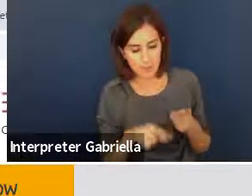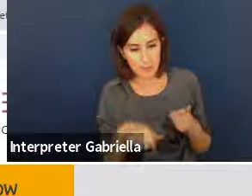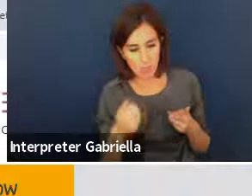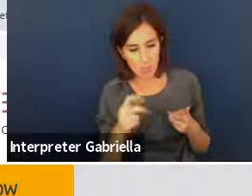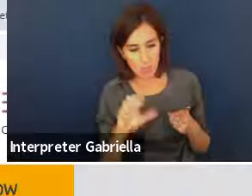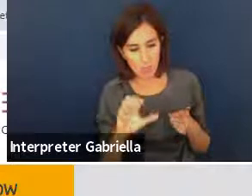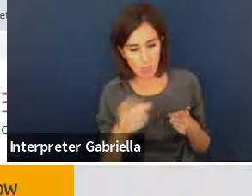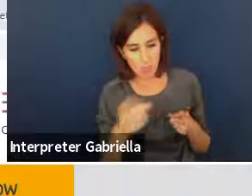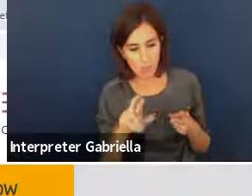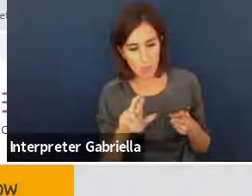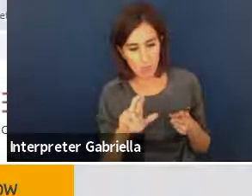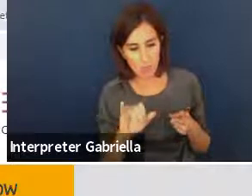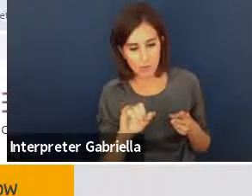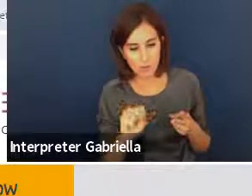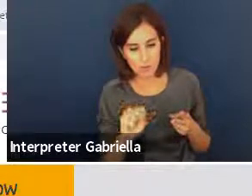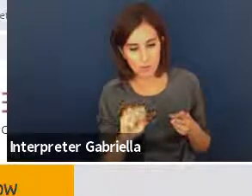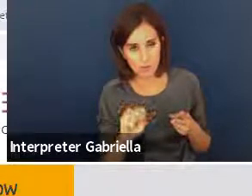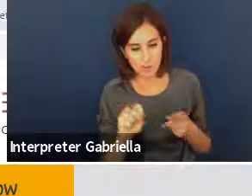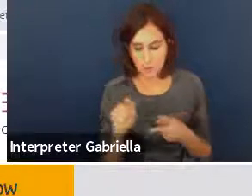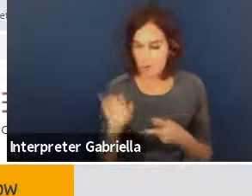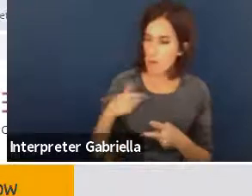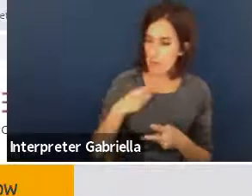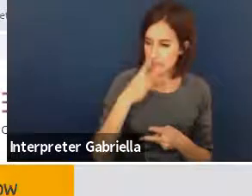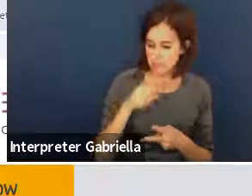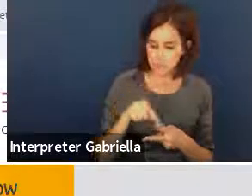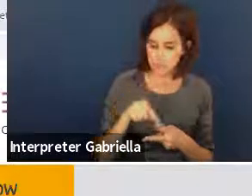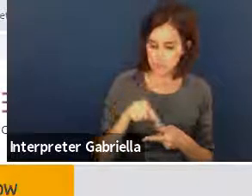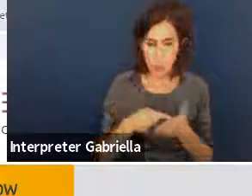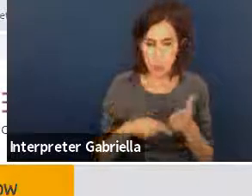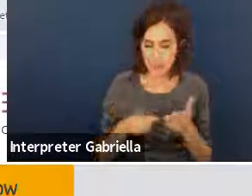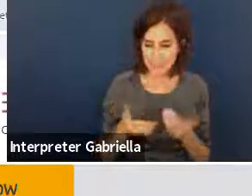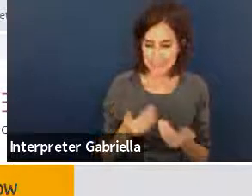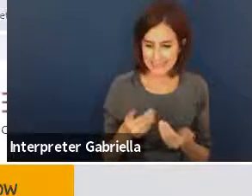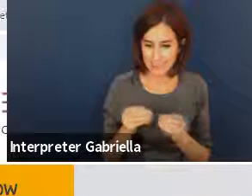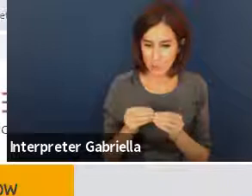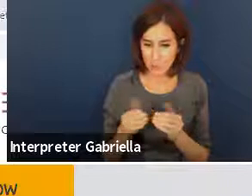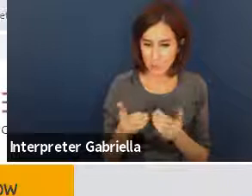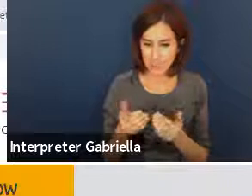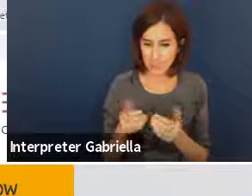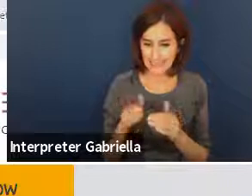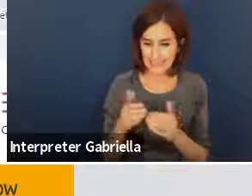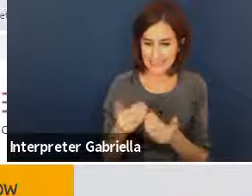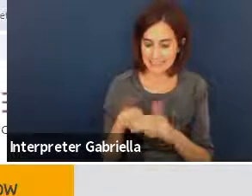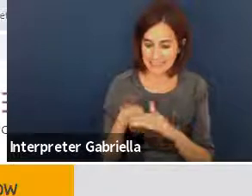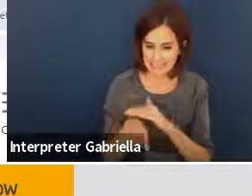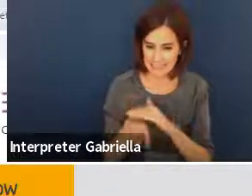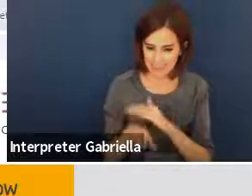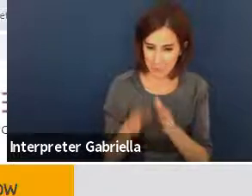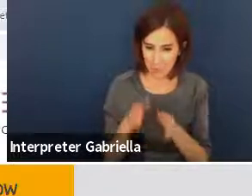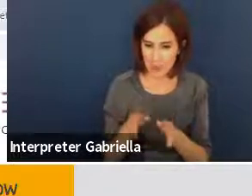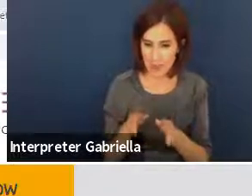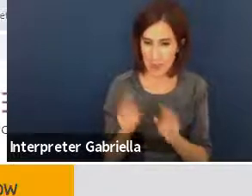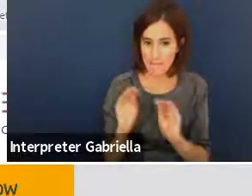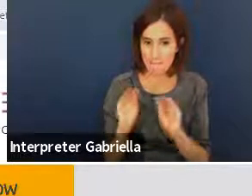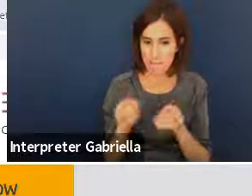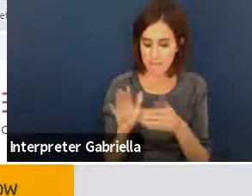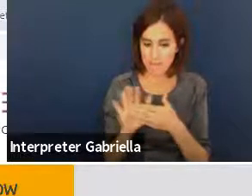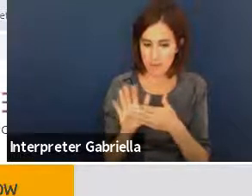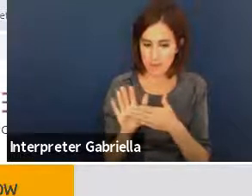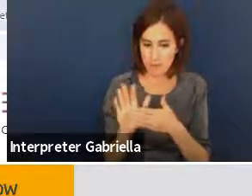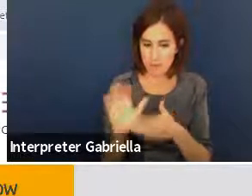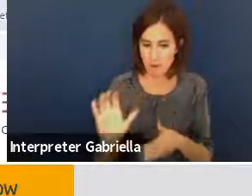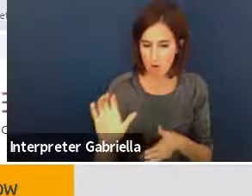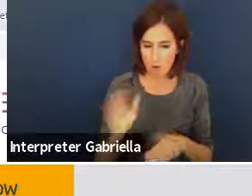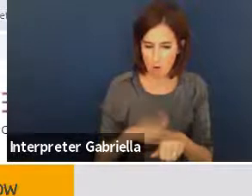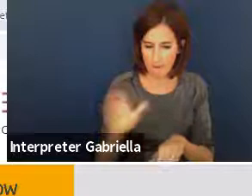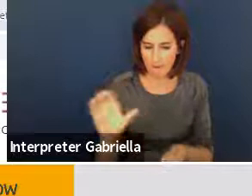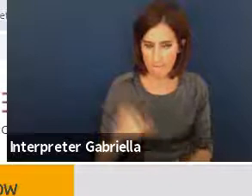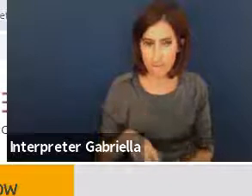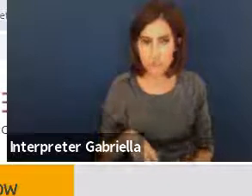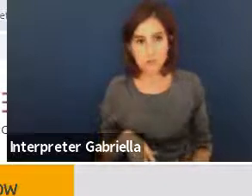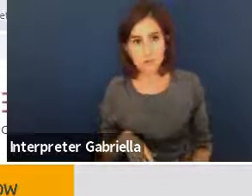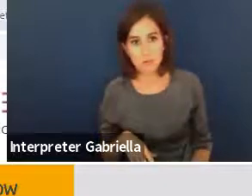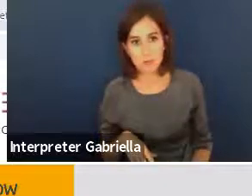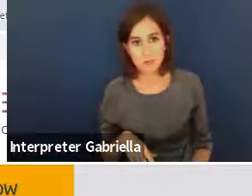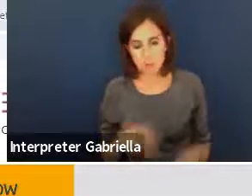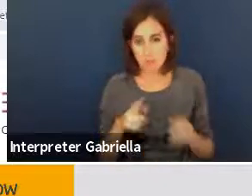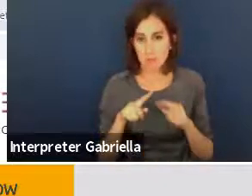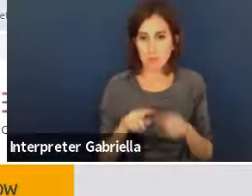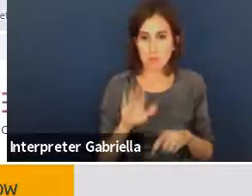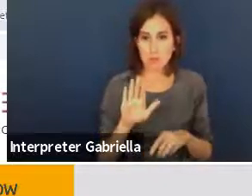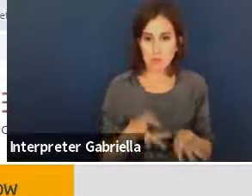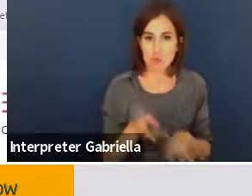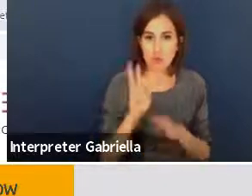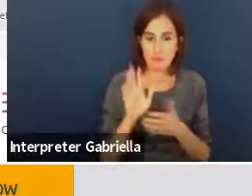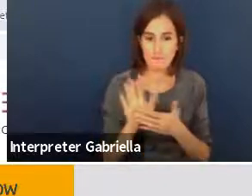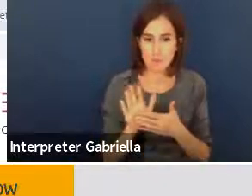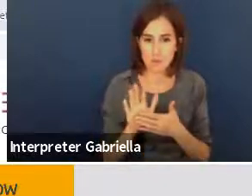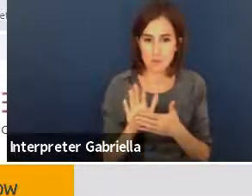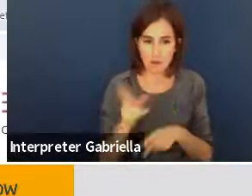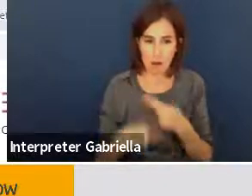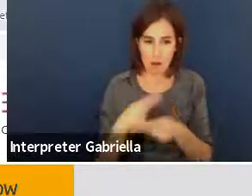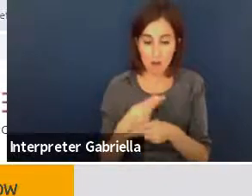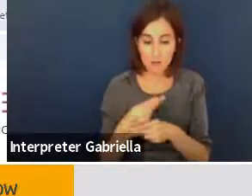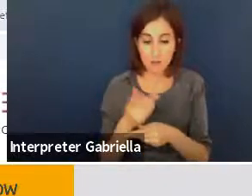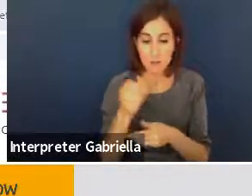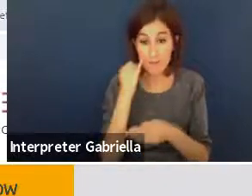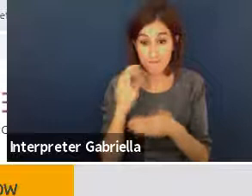Linda Kobashigawa: Oh, I see. Okay, so what is the easiest and most accessible way to post streaming video on canvas pages. Okay, so, um, it depends on the streaming video platform so Films on Demand. If you're using a Films on Demand